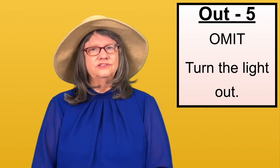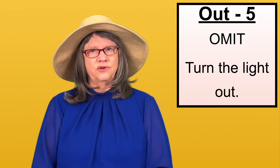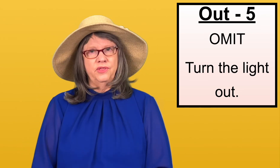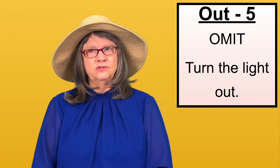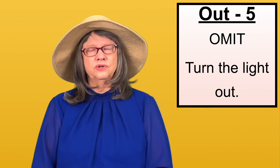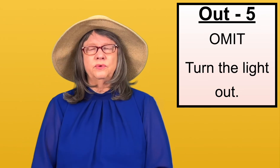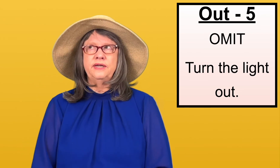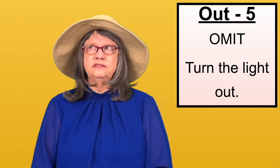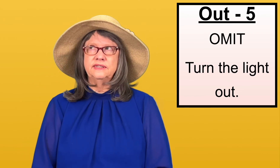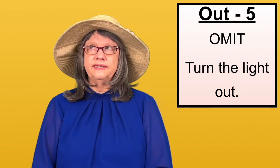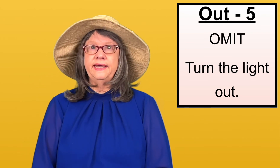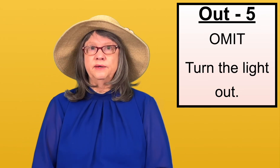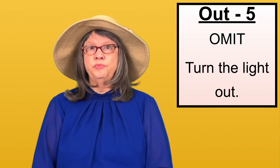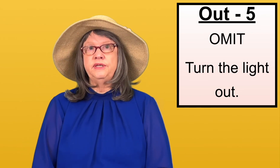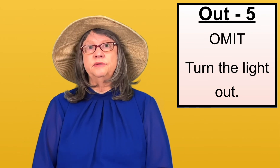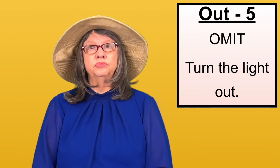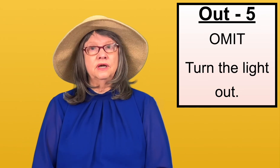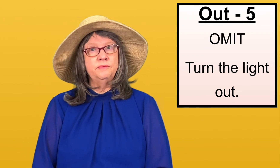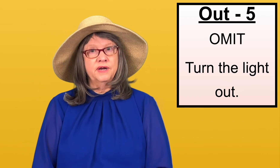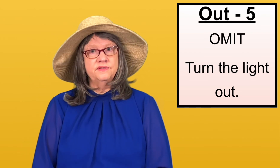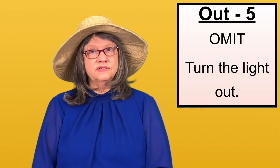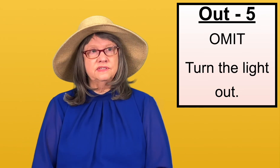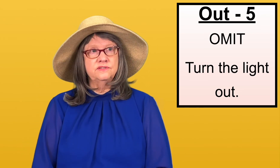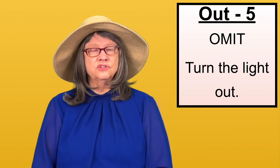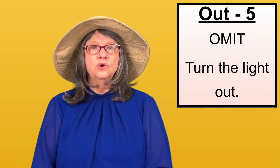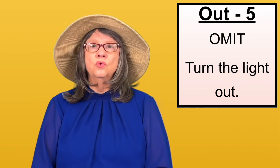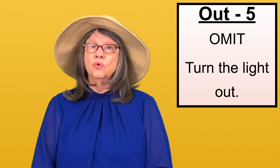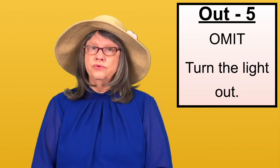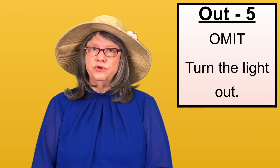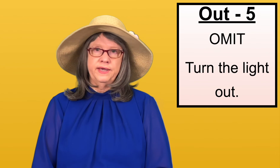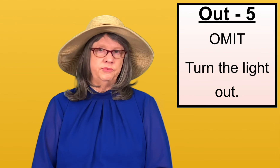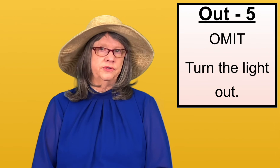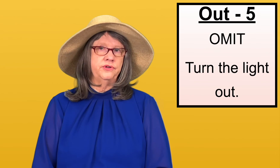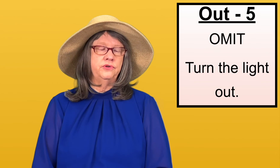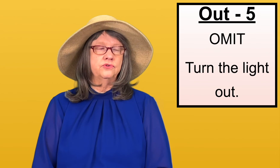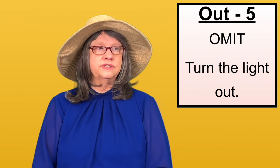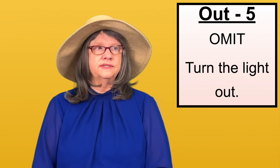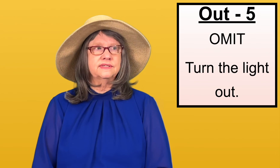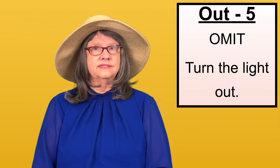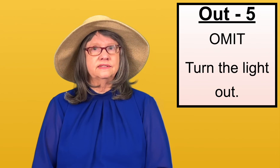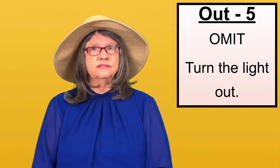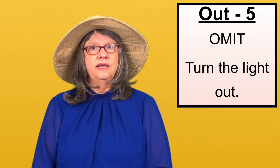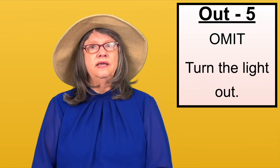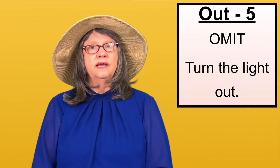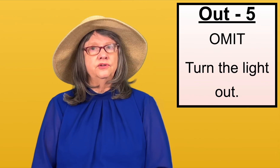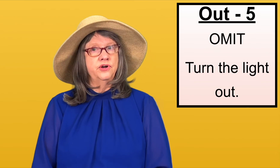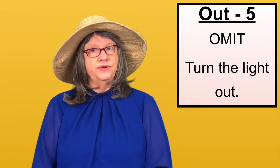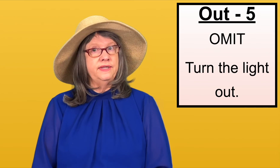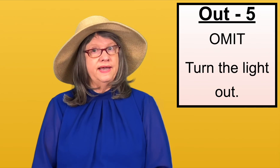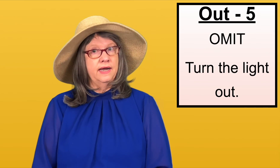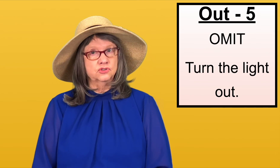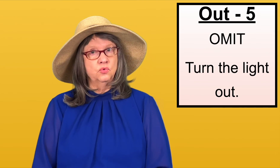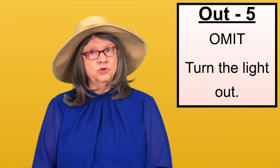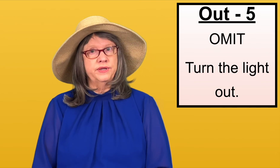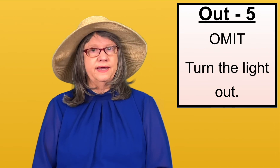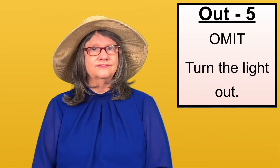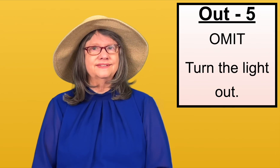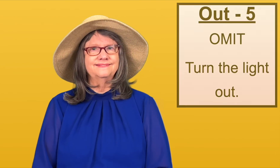So those are ways it can be implied by the sentence, or the vocabulary used in the sentence. And you don't need the actual word OUT.